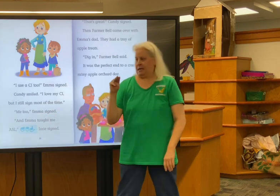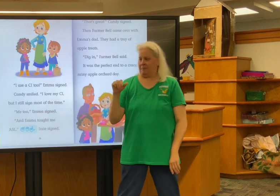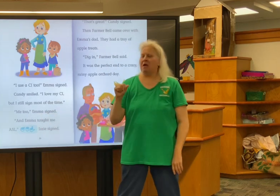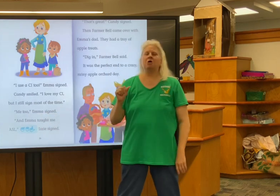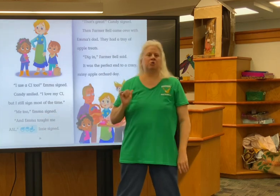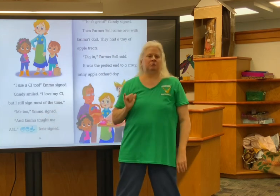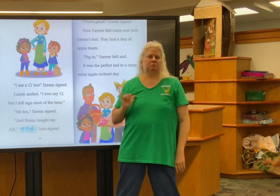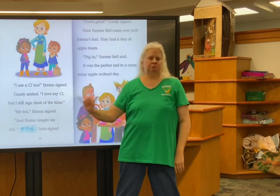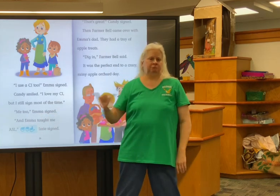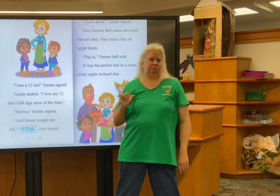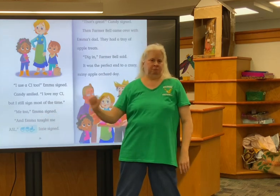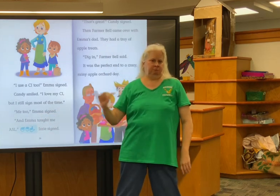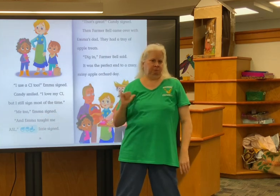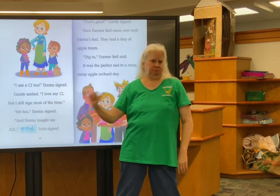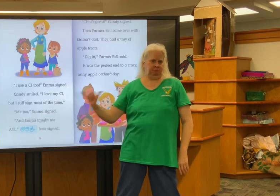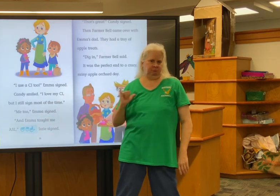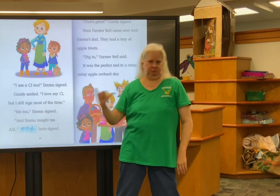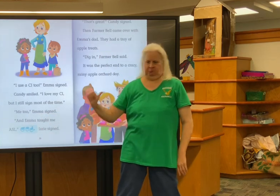"Me too," Emma signed.